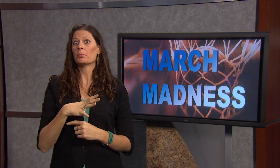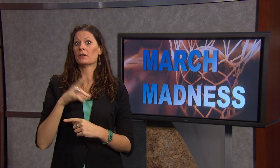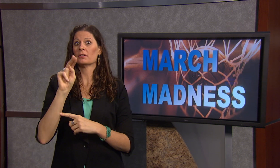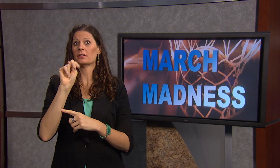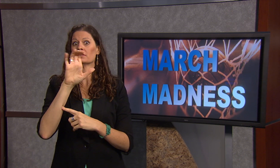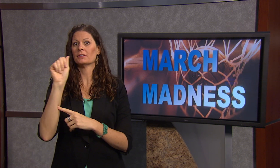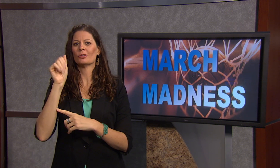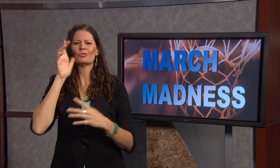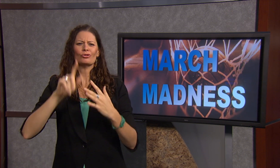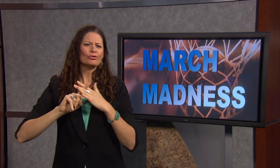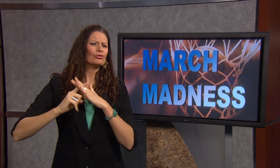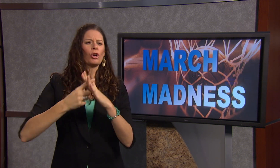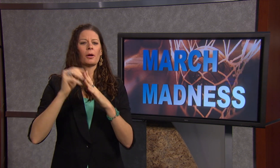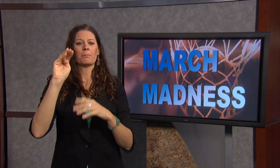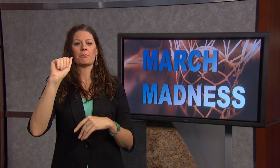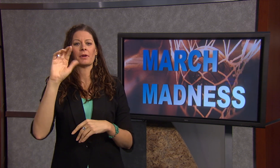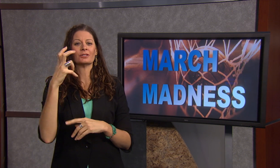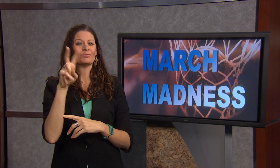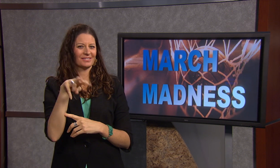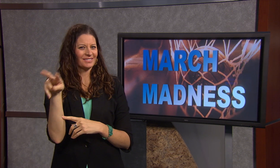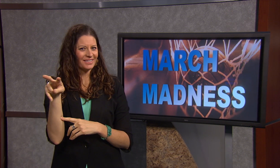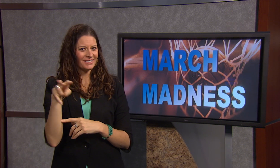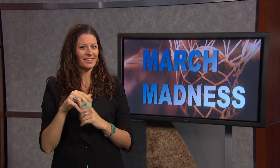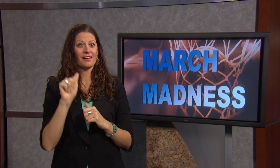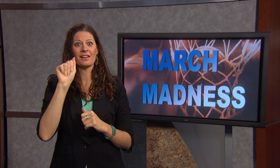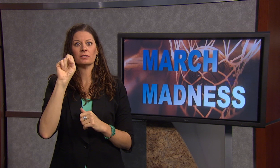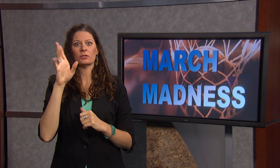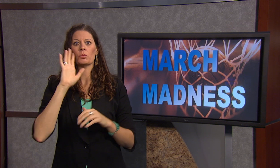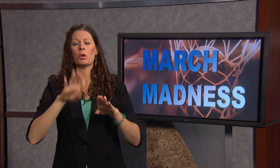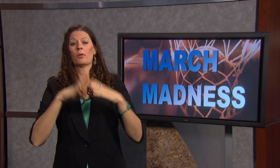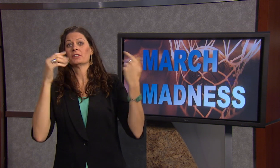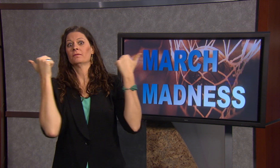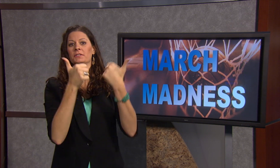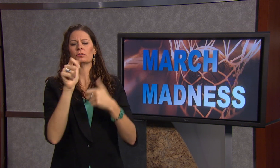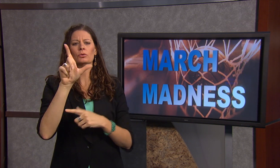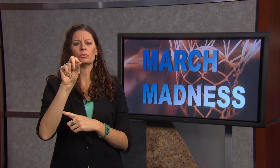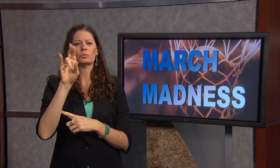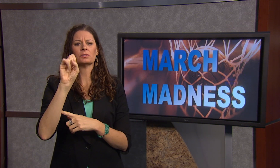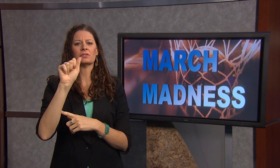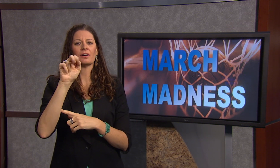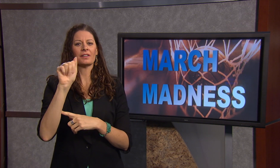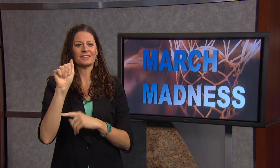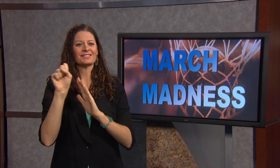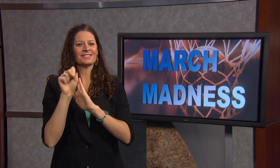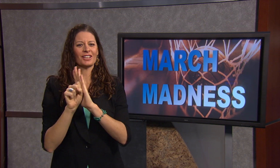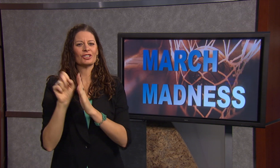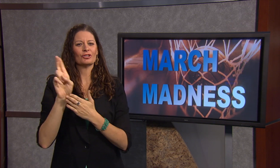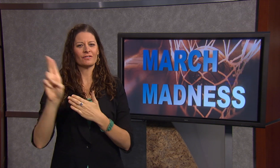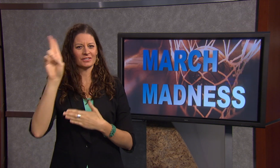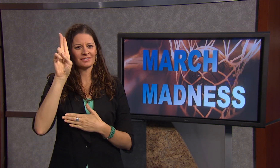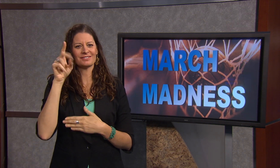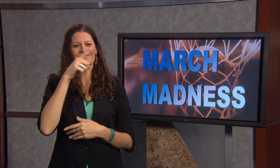THE WOMEN'S NCAA PLAYOFFS WILL START ON MARCH 22ND. ASU WILL BE PLAYING LOUISIANA STATE